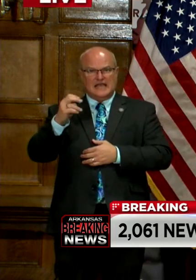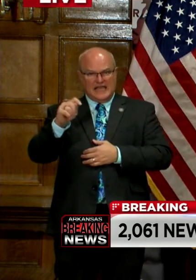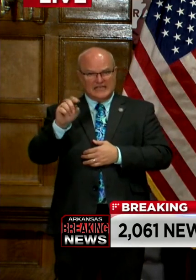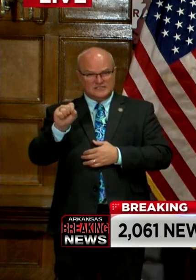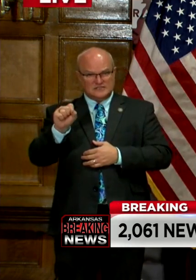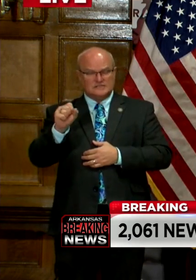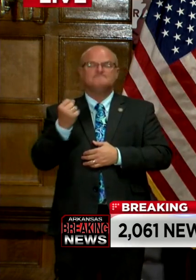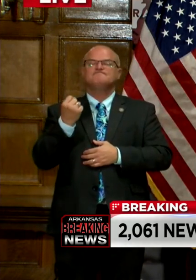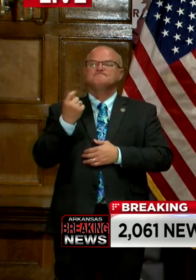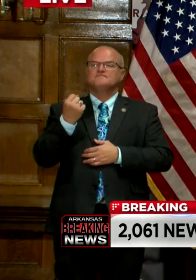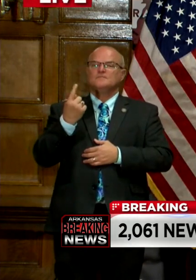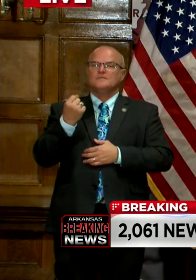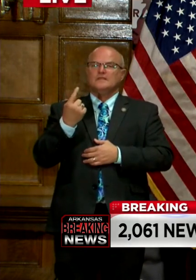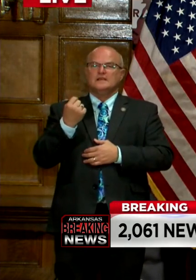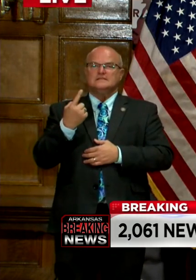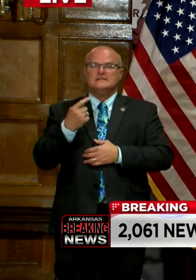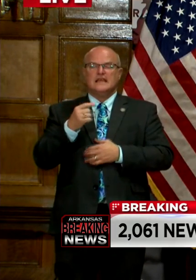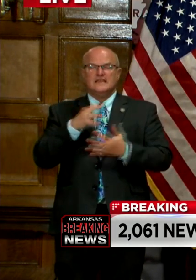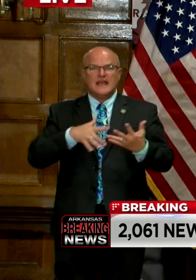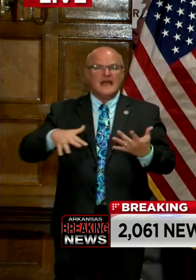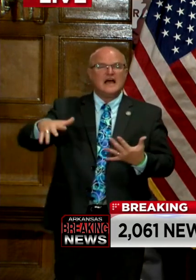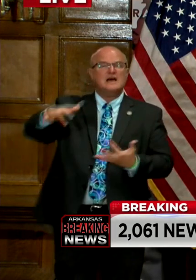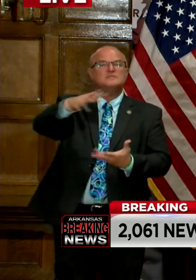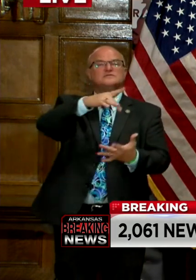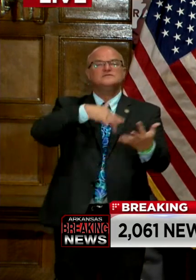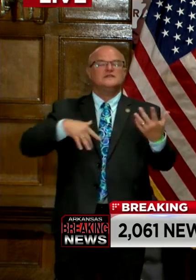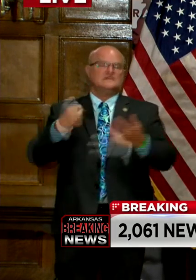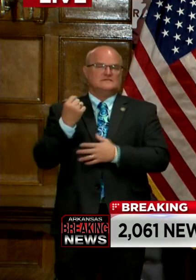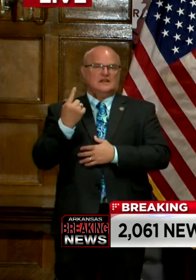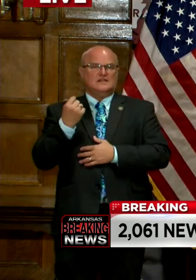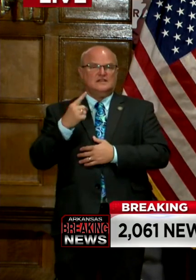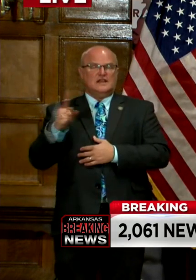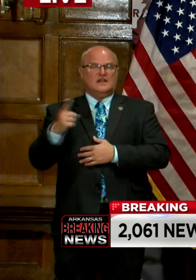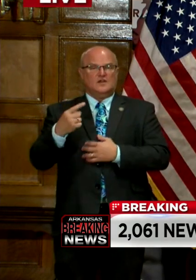OFFICIALS, THAT LEAD TO THIS DISCUSSION.